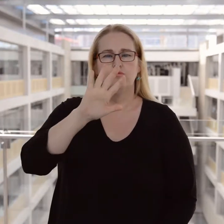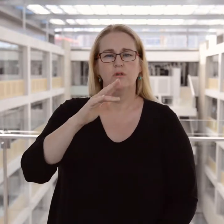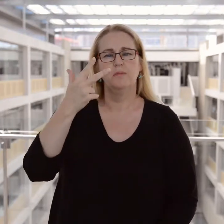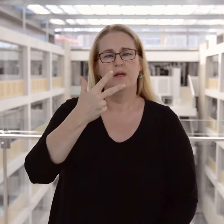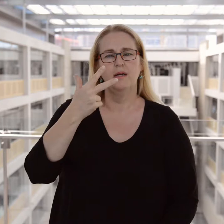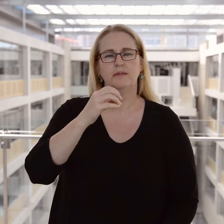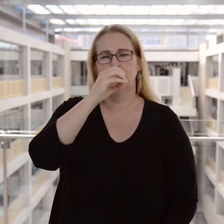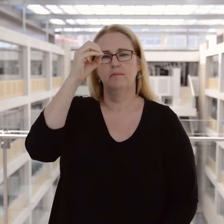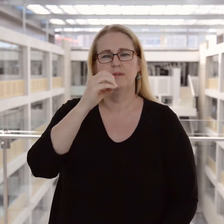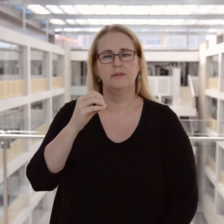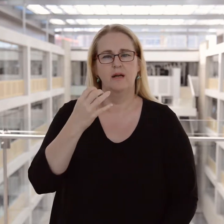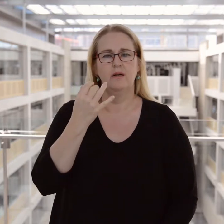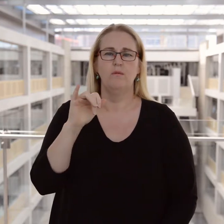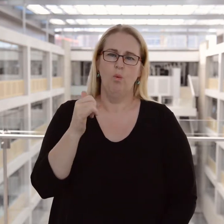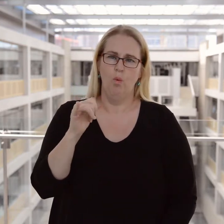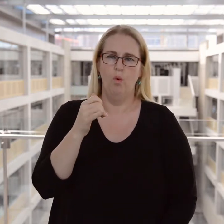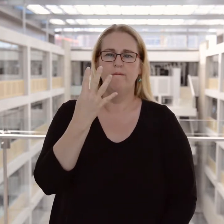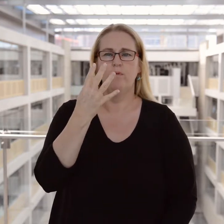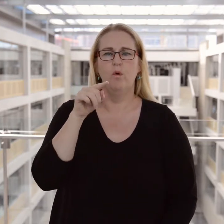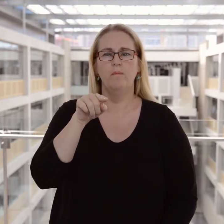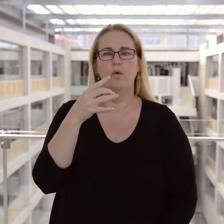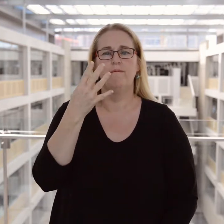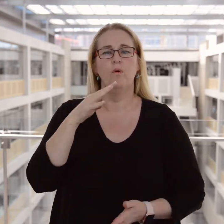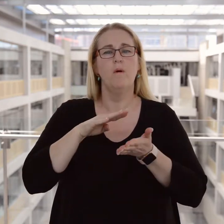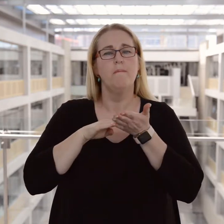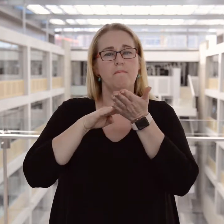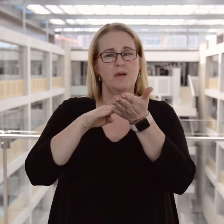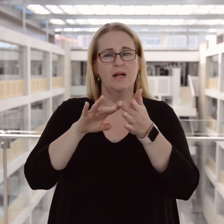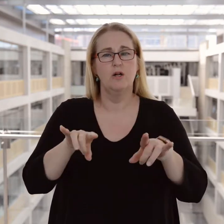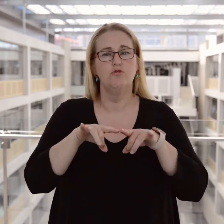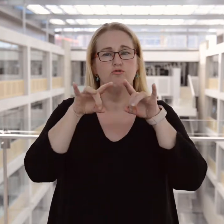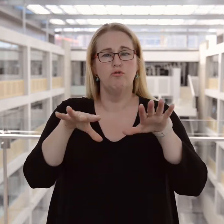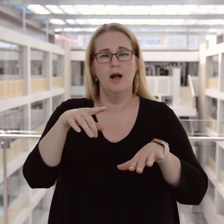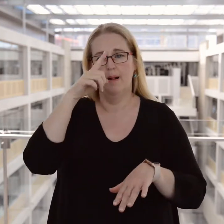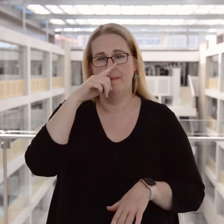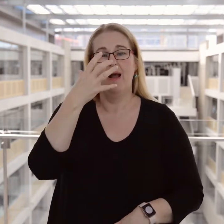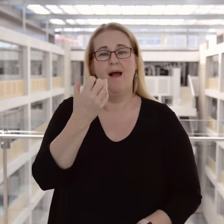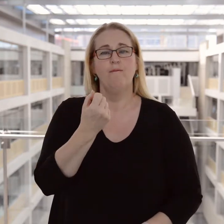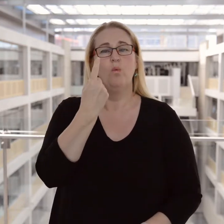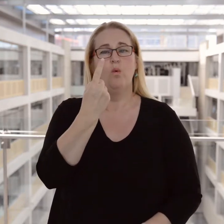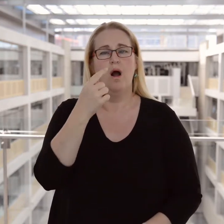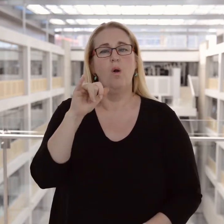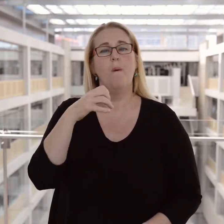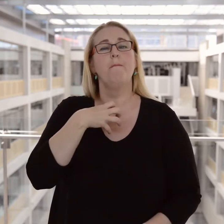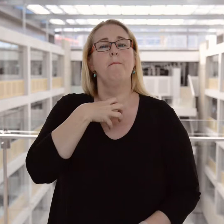Approximately 18% – or 4.4 million Australians have at least one disability,